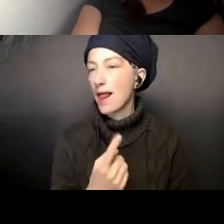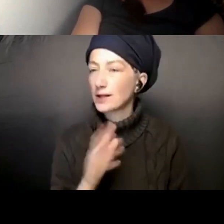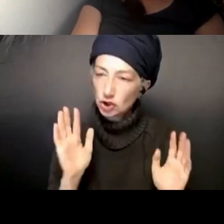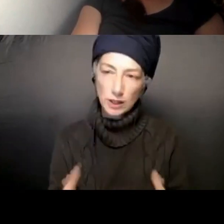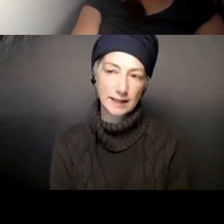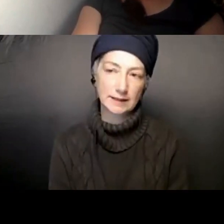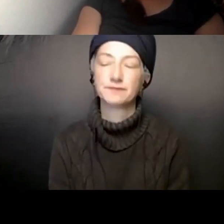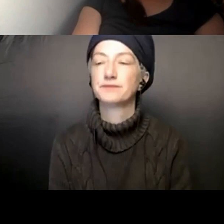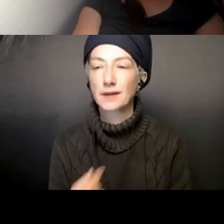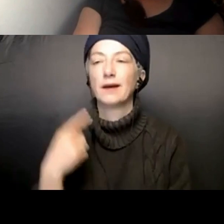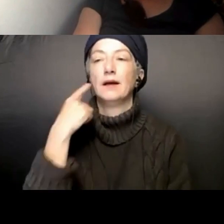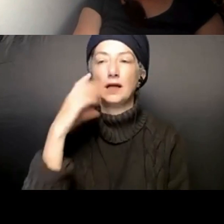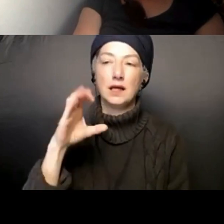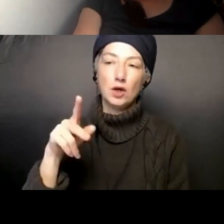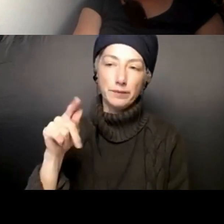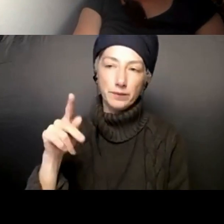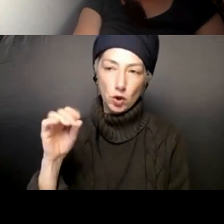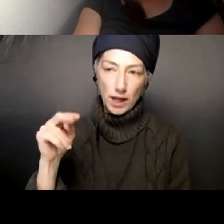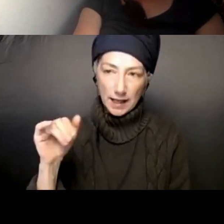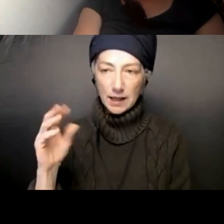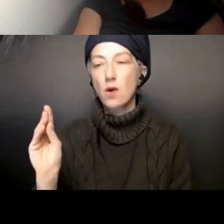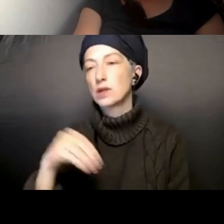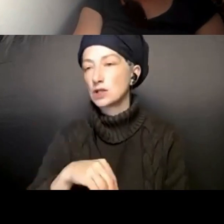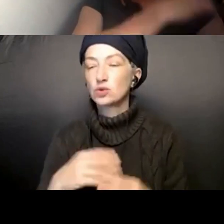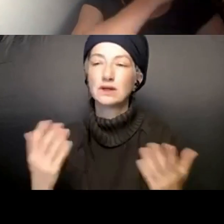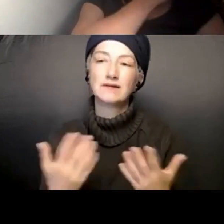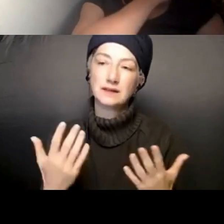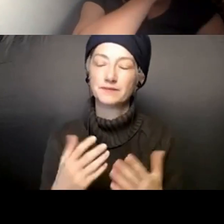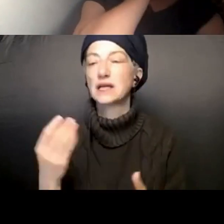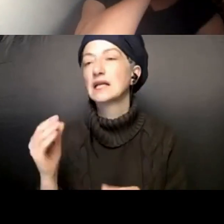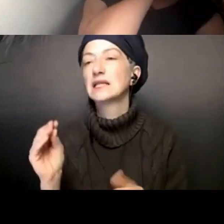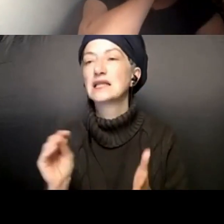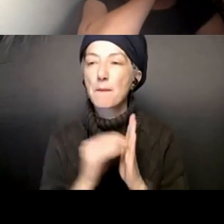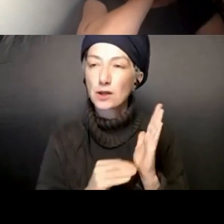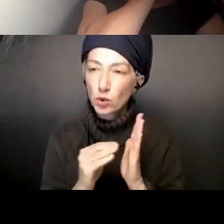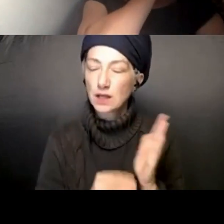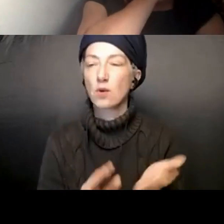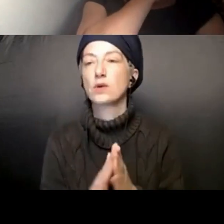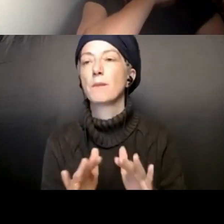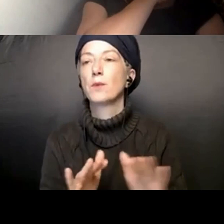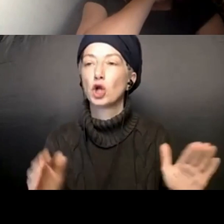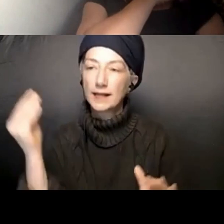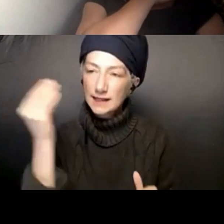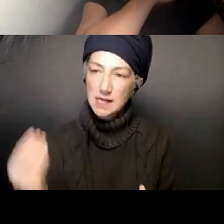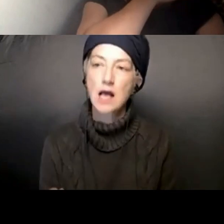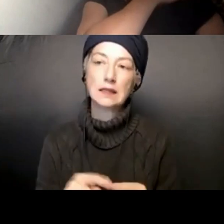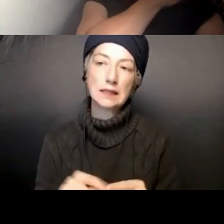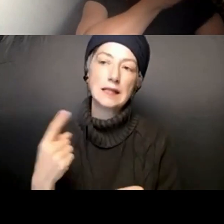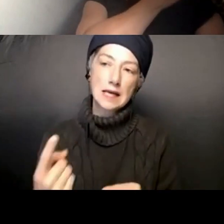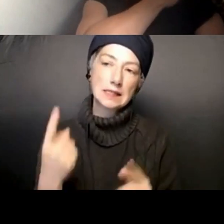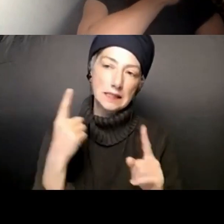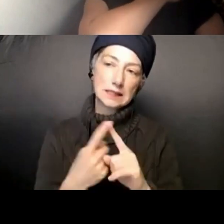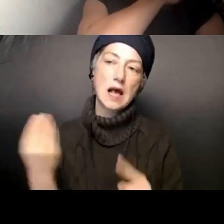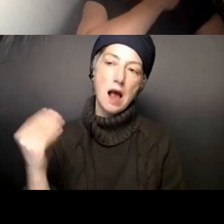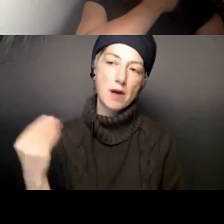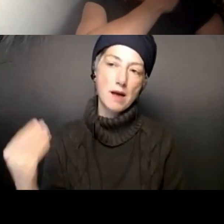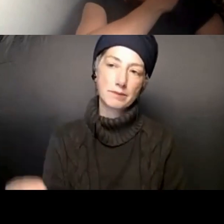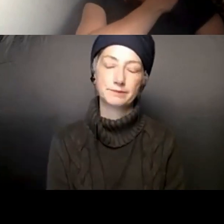also to things like dramaturgy or set design. That is one of our next goals. Because we believe that also disabled people